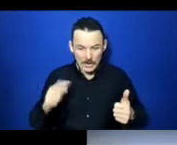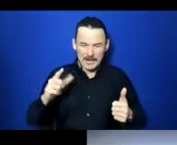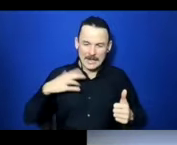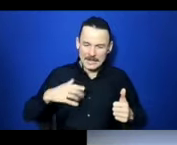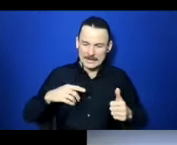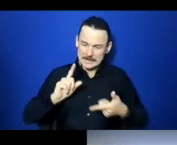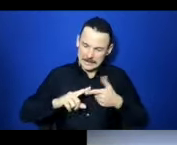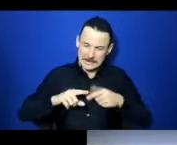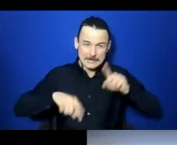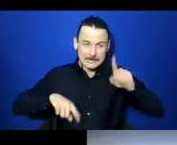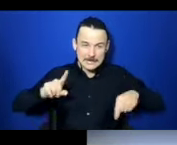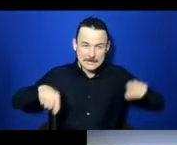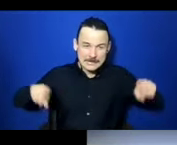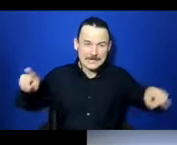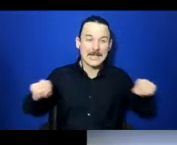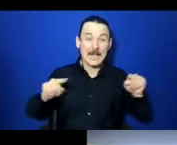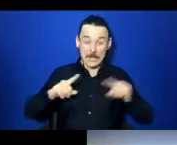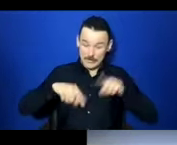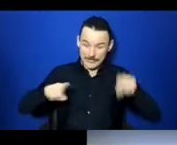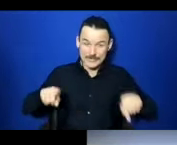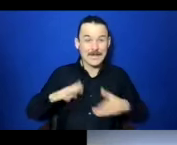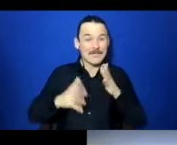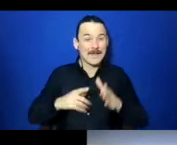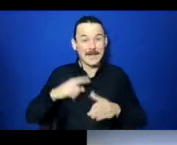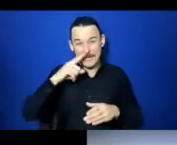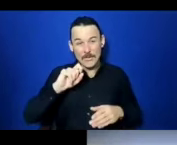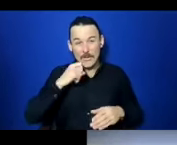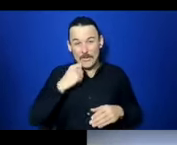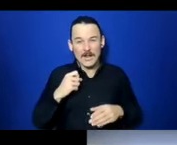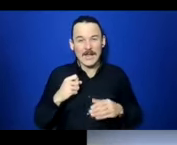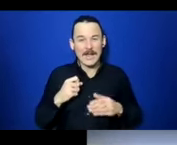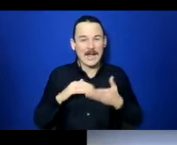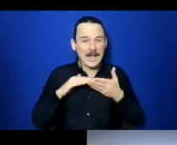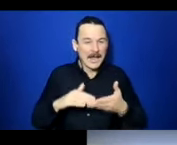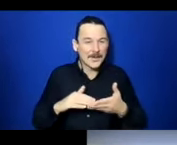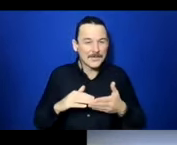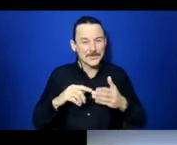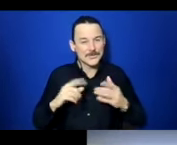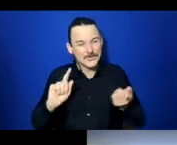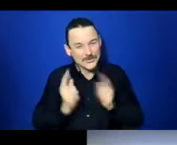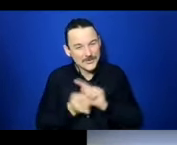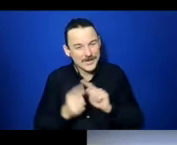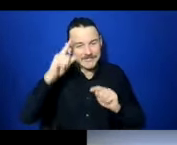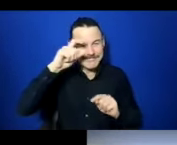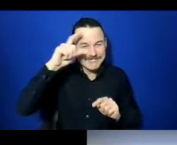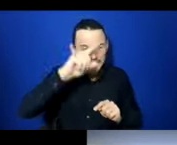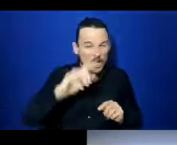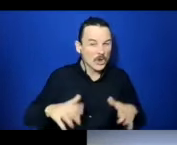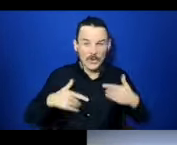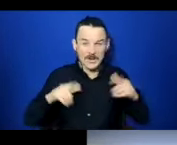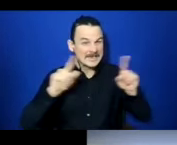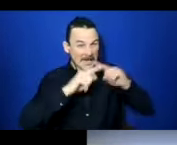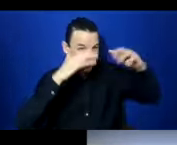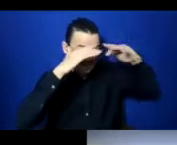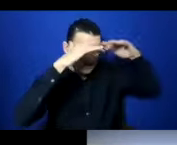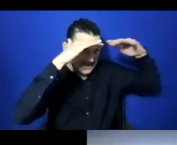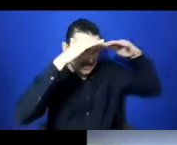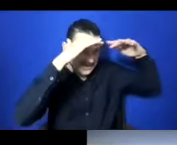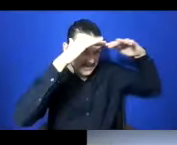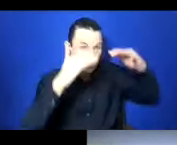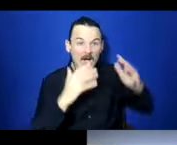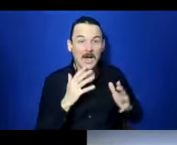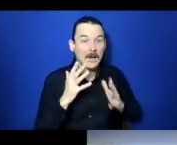want people that are too like-minded otherwise we don't get diversity and we don't get innovation